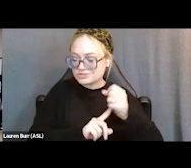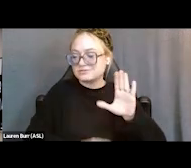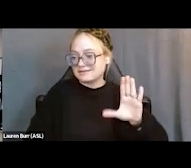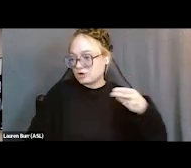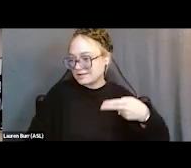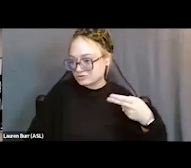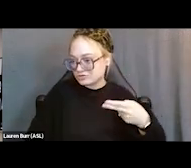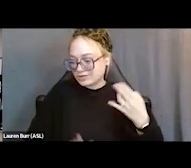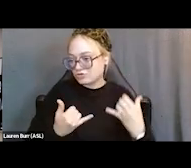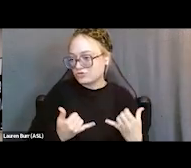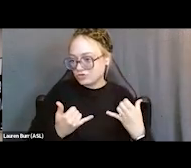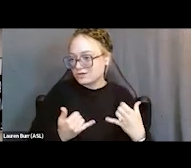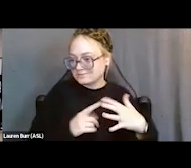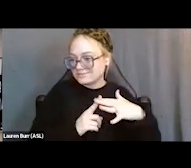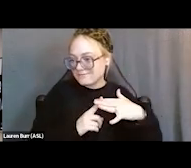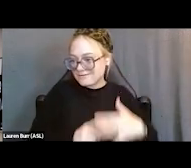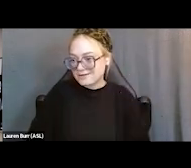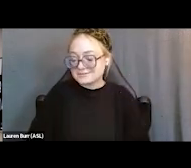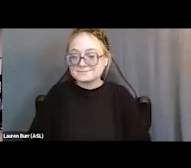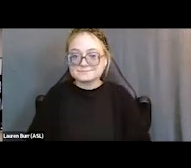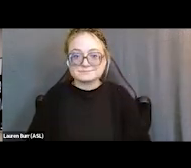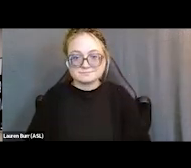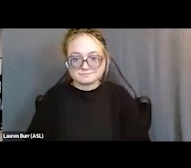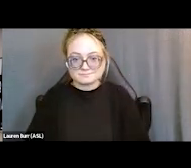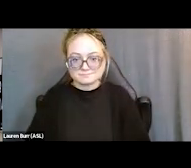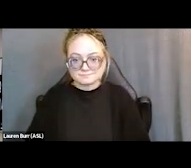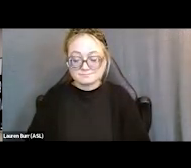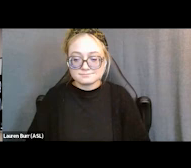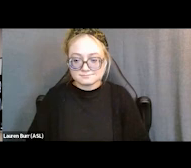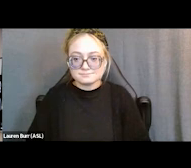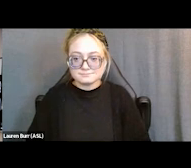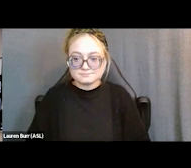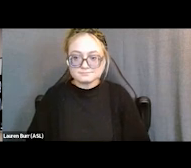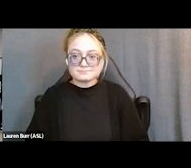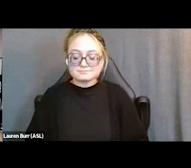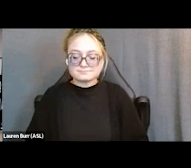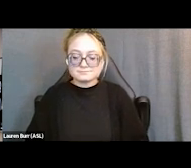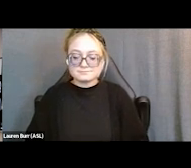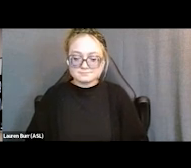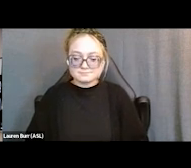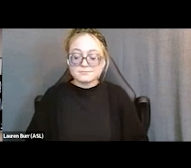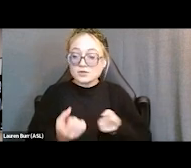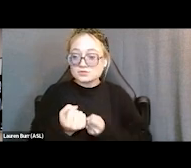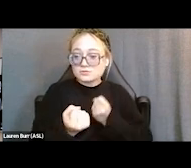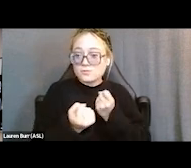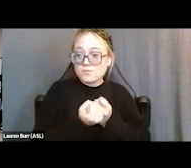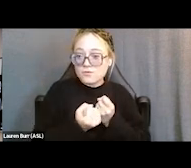While experiencing empathy does not always result in validating expression or behavior, validation does always require empathy.